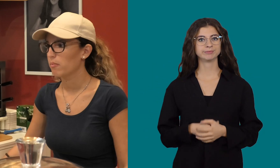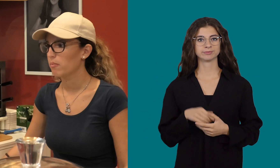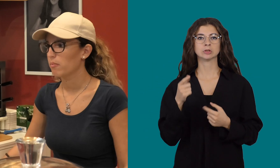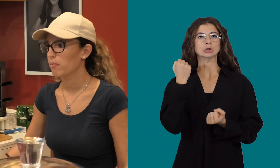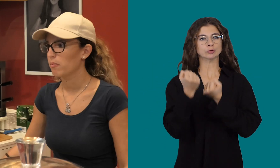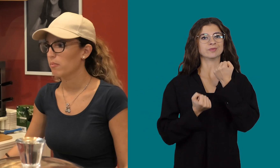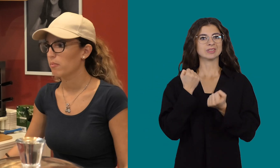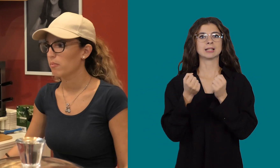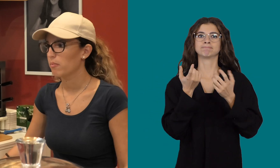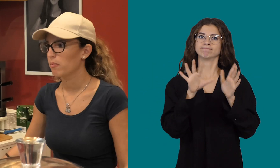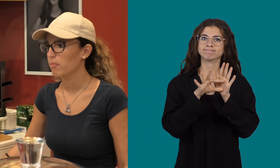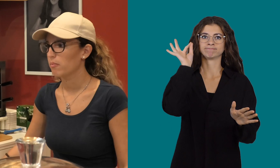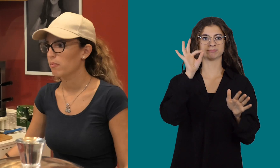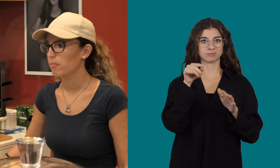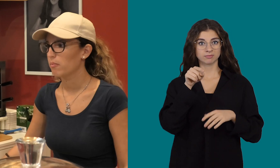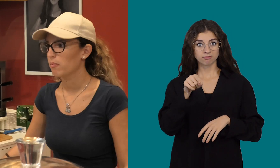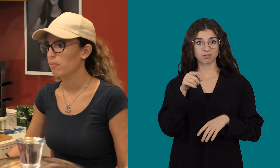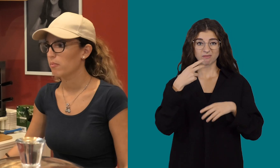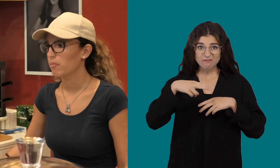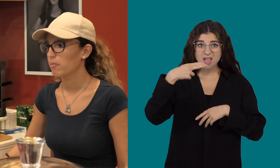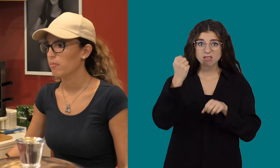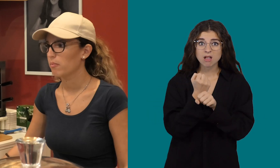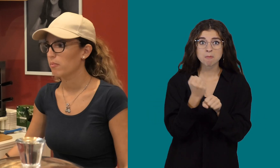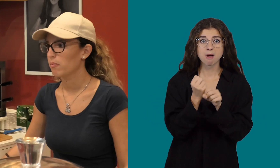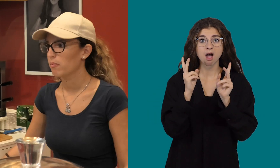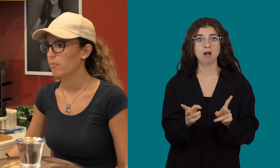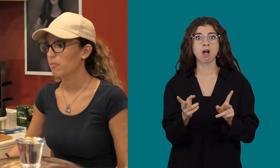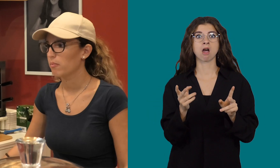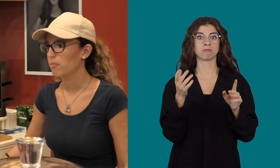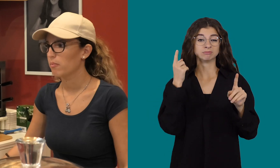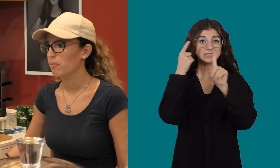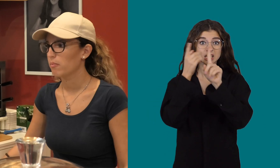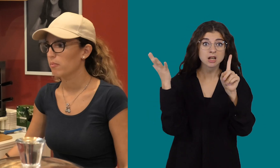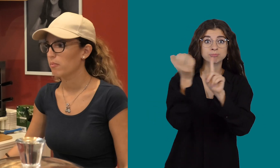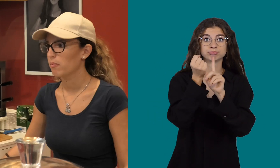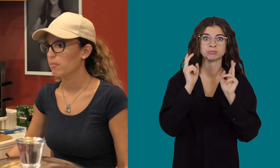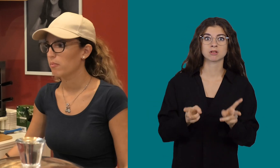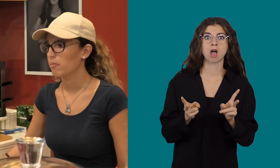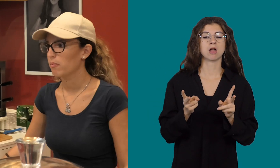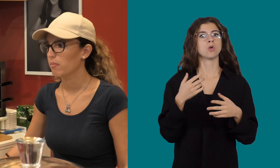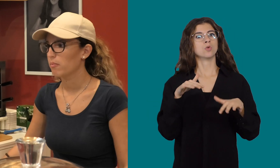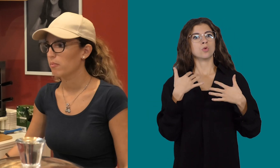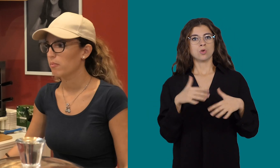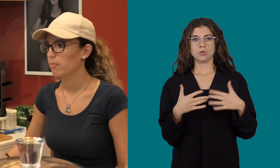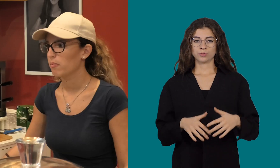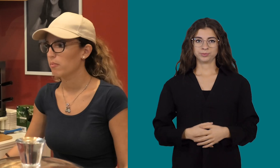It was a bit difficult for Alice to figure out how to continue an achieve her goals.